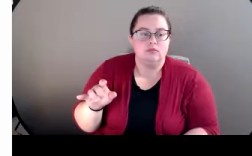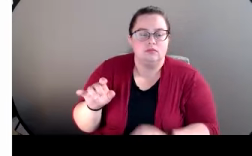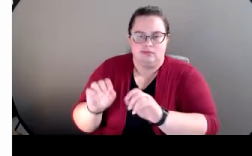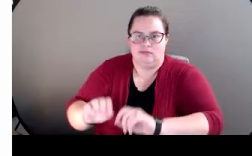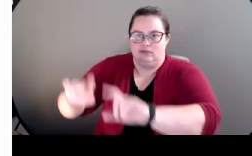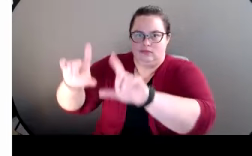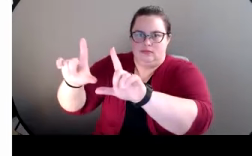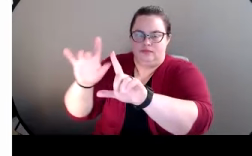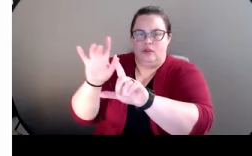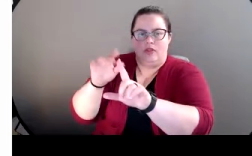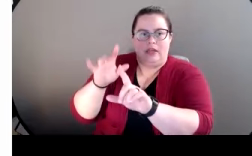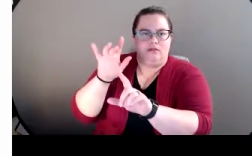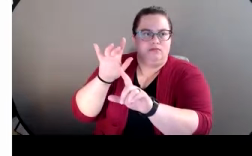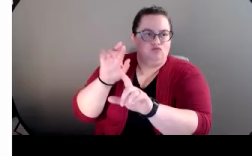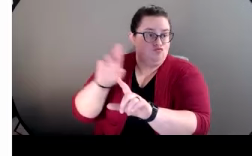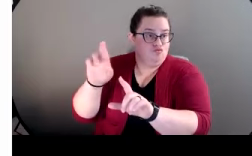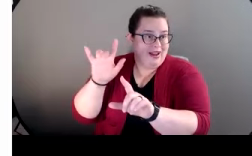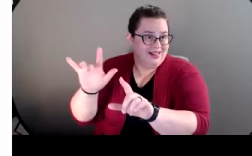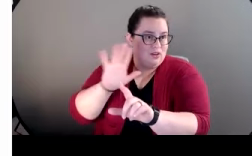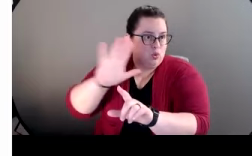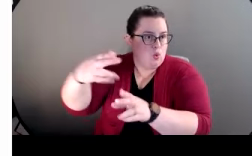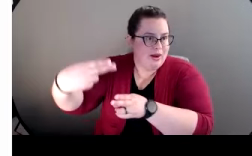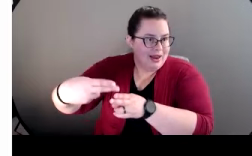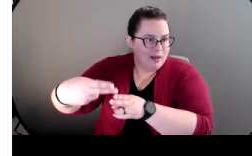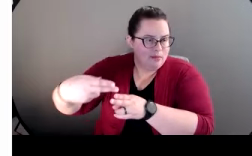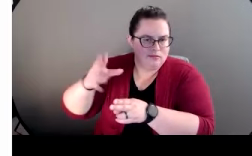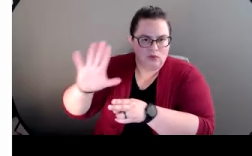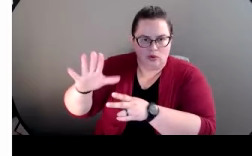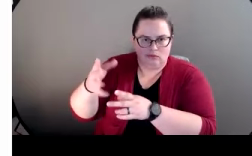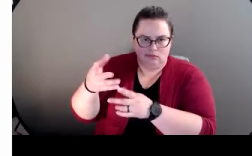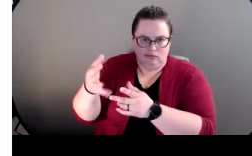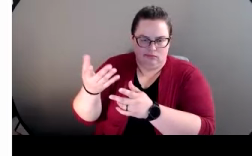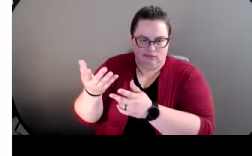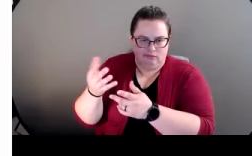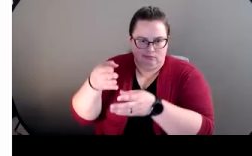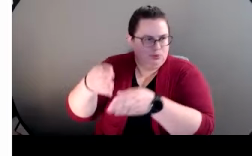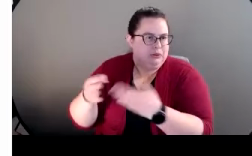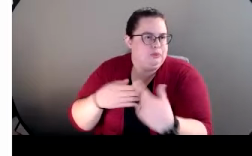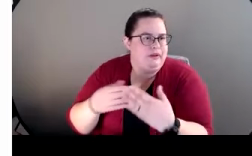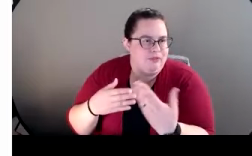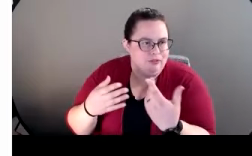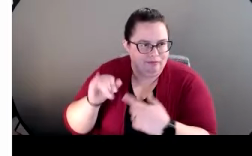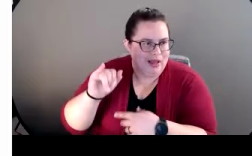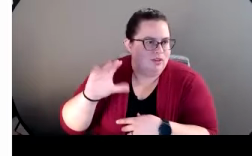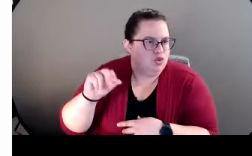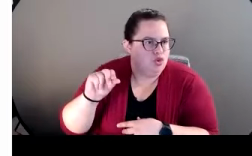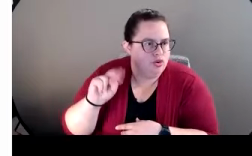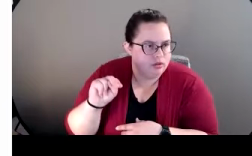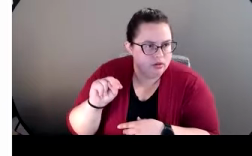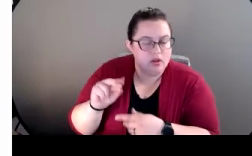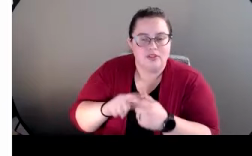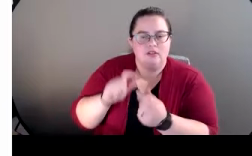your name or your little person or whatever you call that. And then change your name to your first and last name.